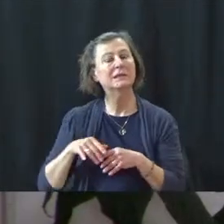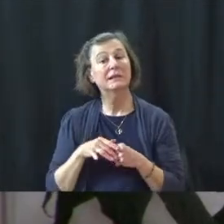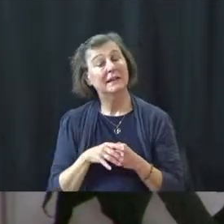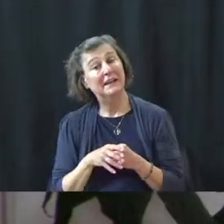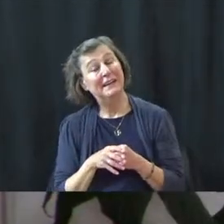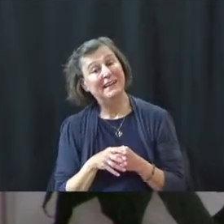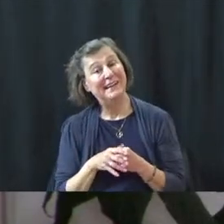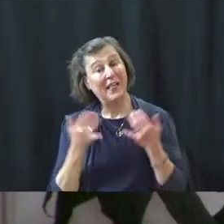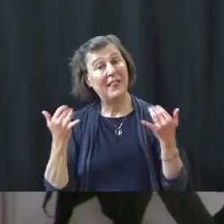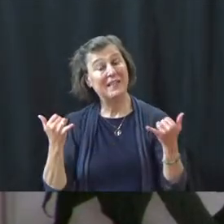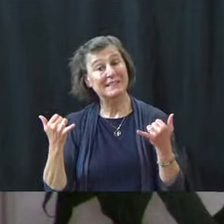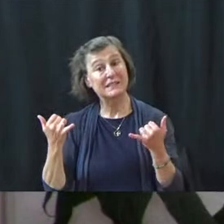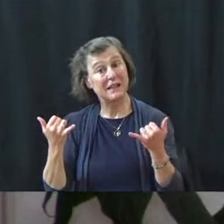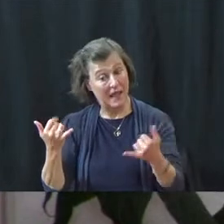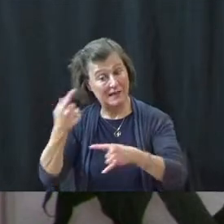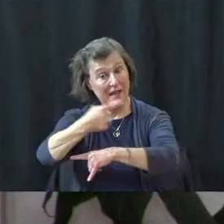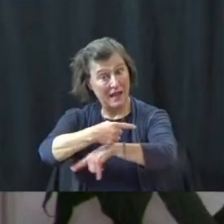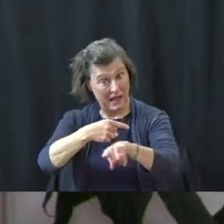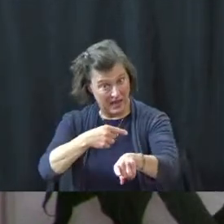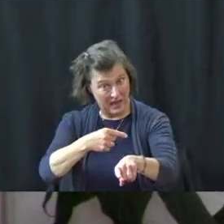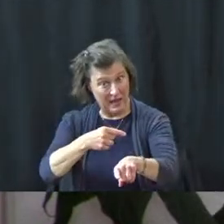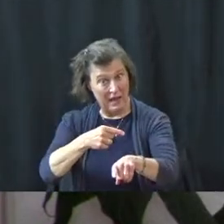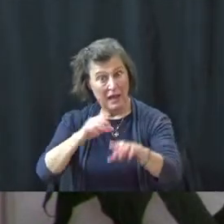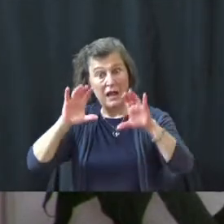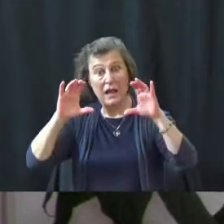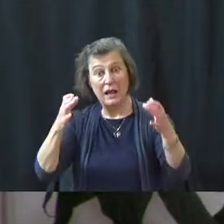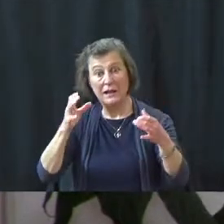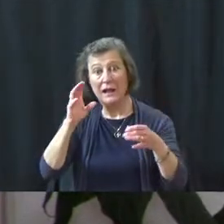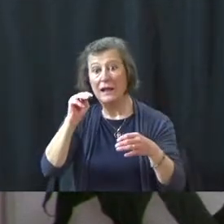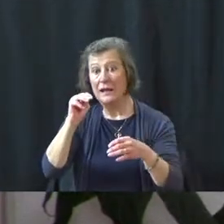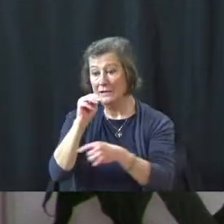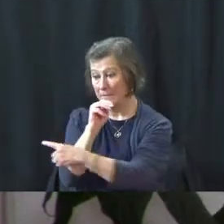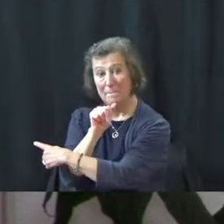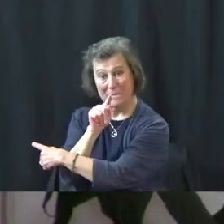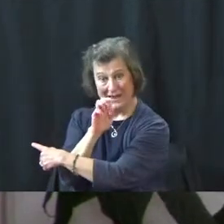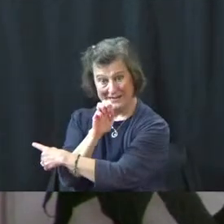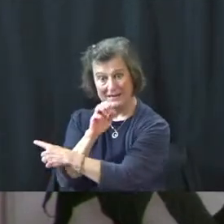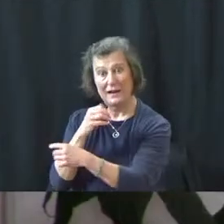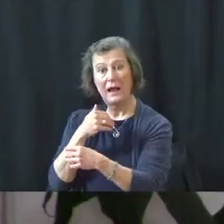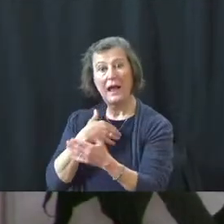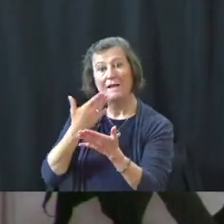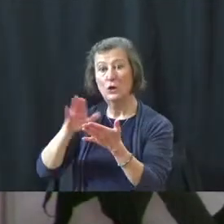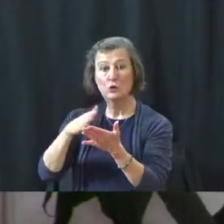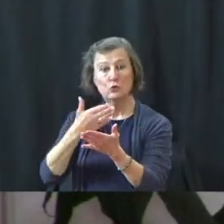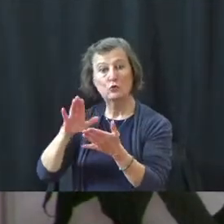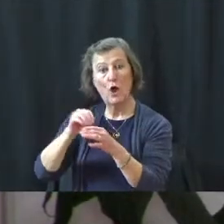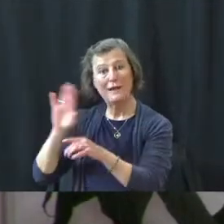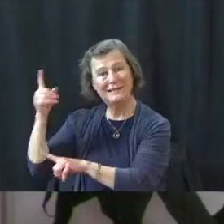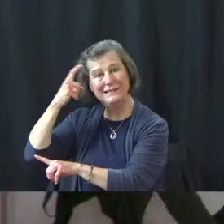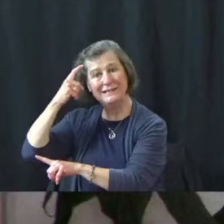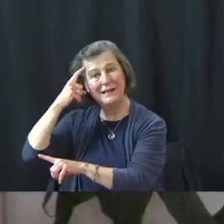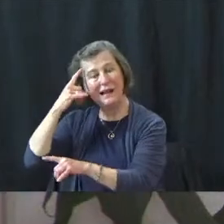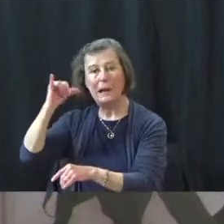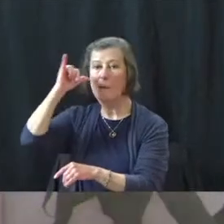This day the classmate had a song stuck in his head, I’m Popeye the Sailor Man.